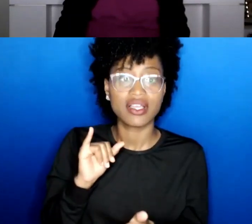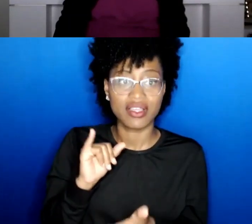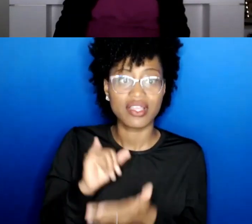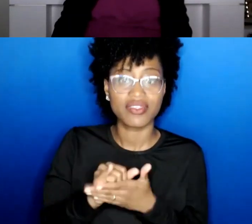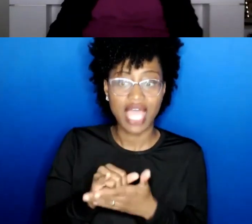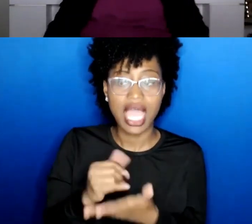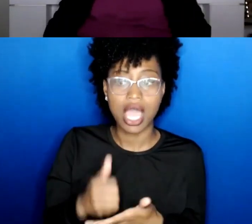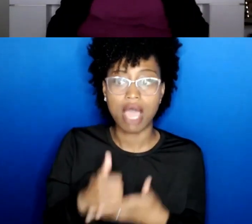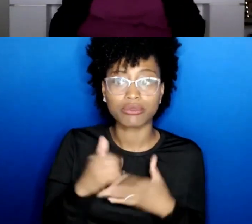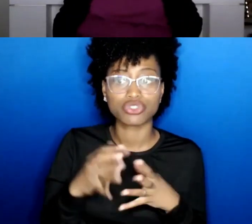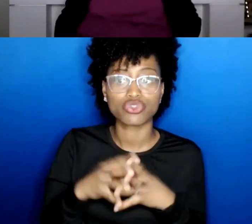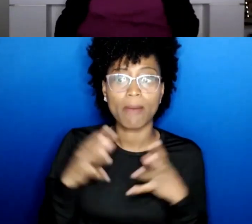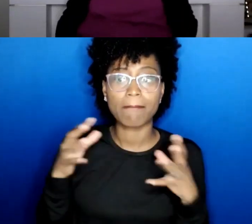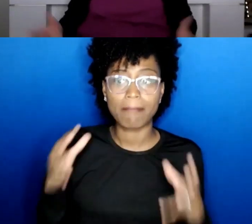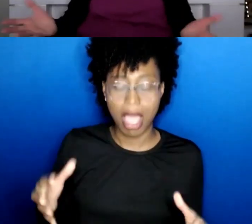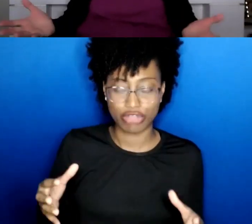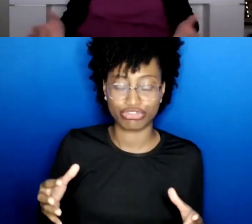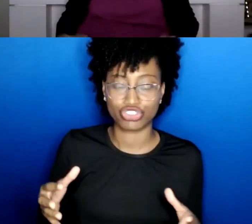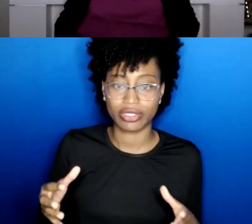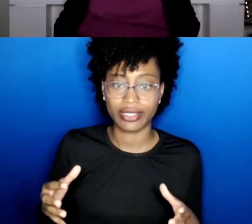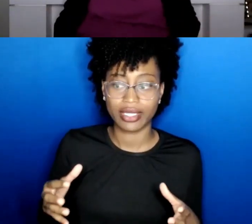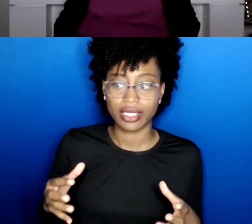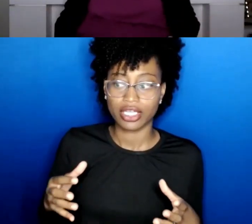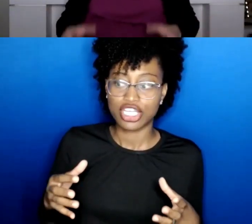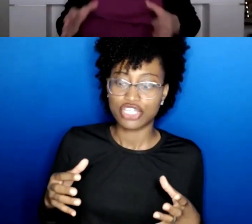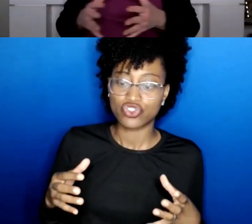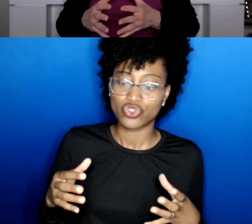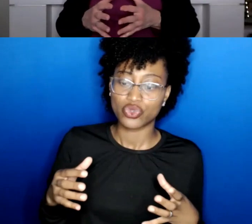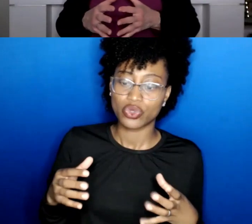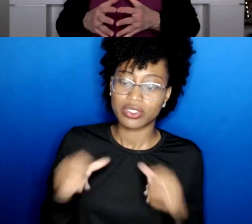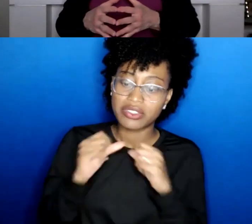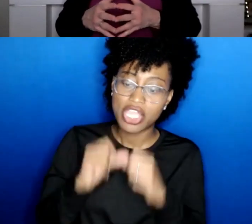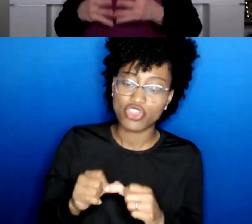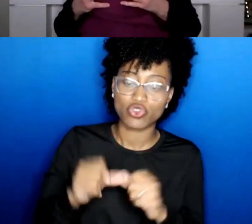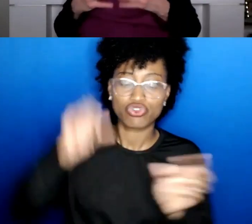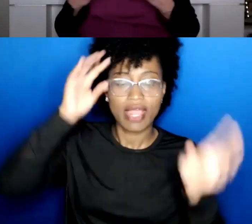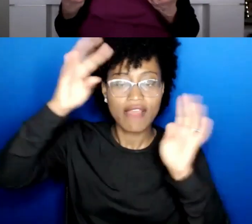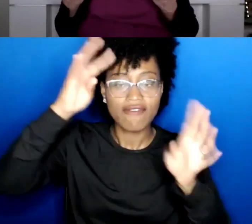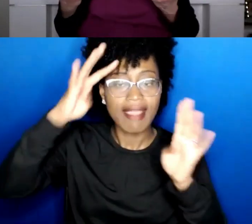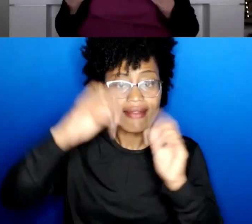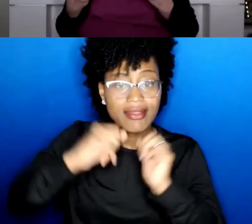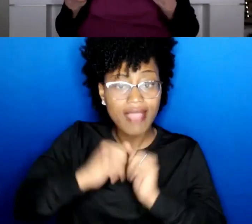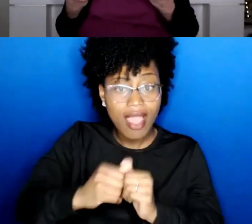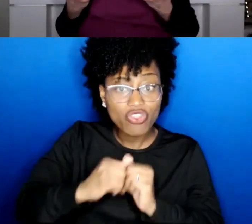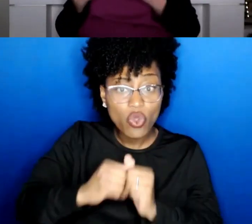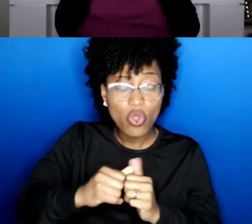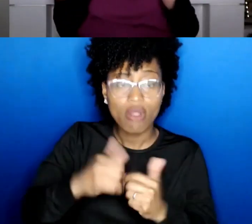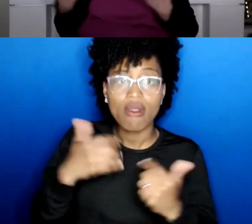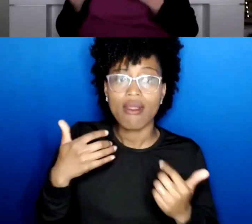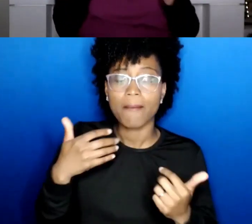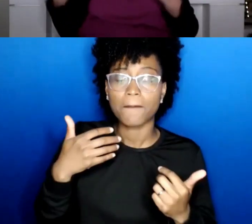how we can innovate. 06:27:47 How we can innovate in not only creating